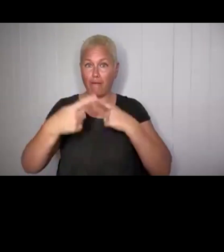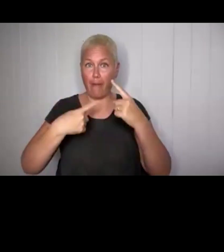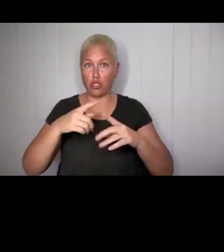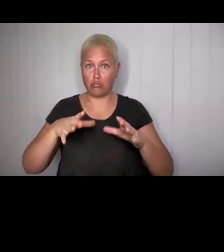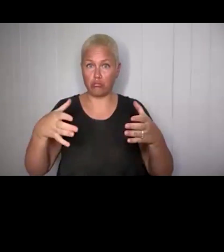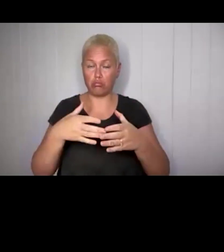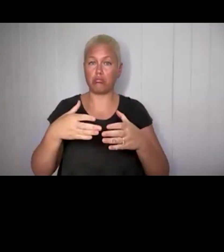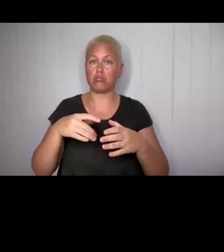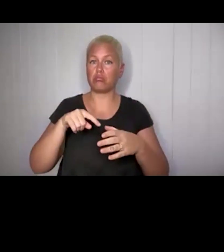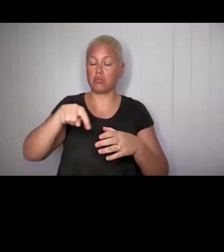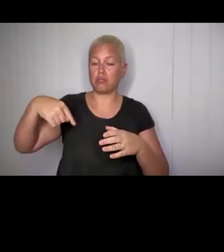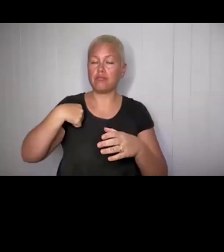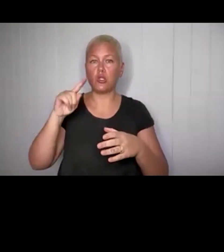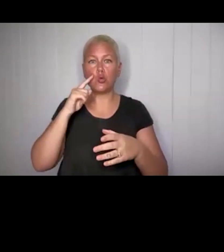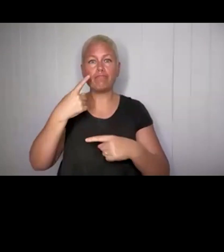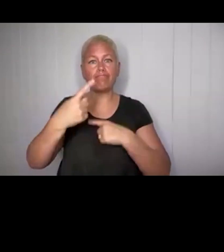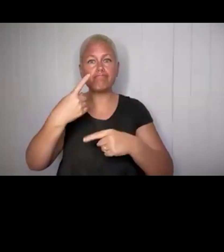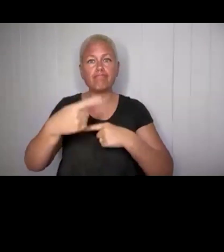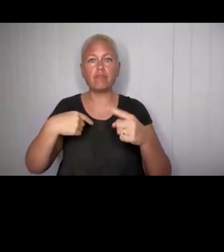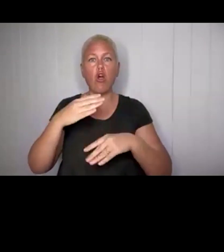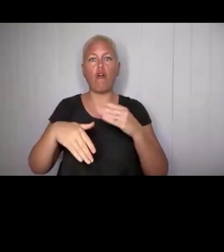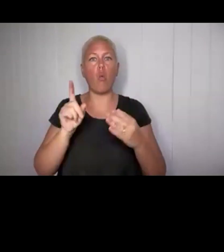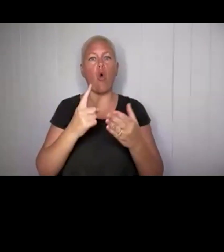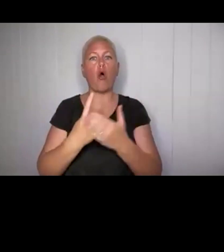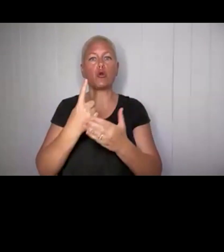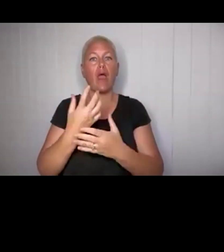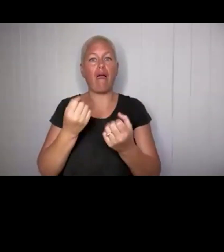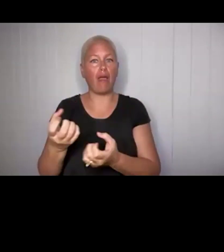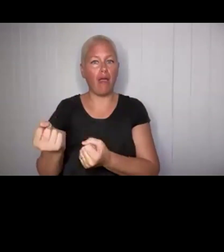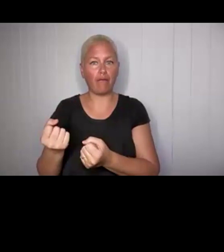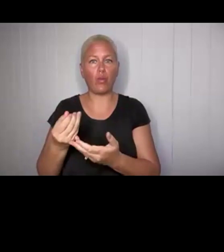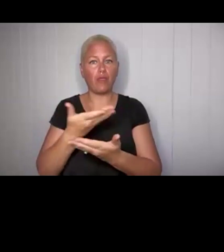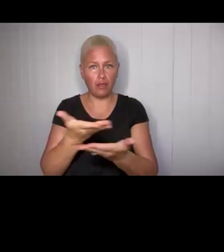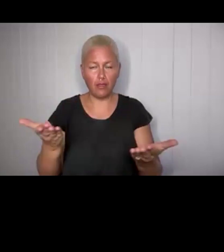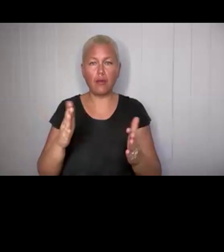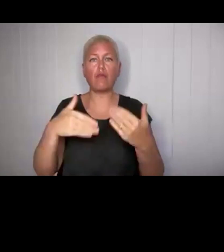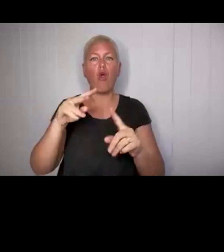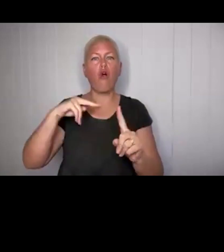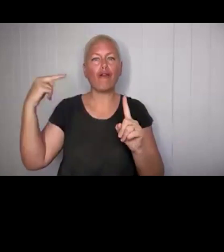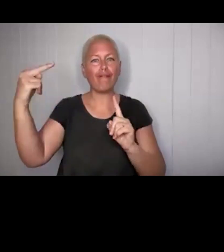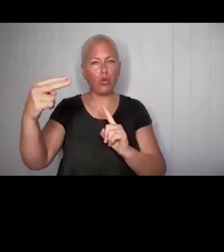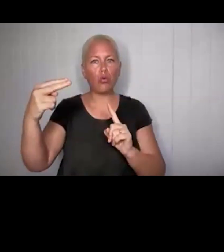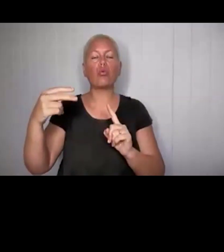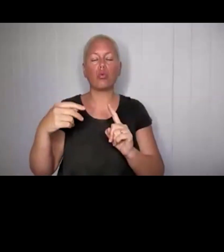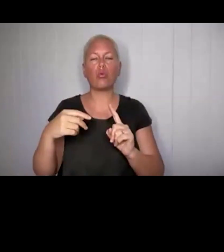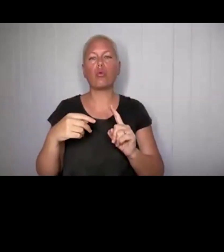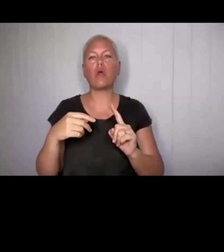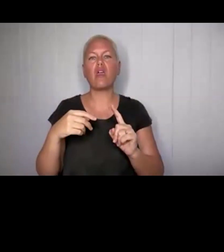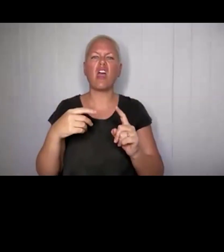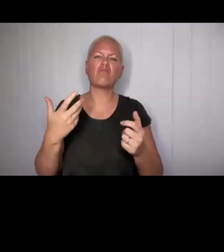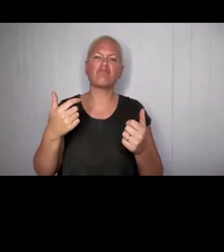will discuss the current open opportunity with you all, provide an overview, and then basically